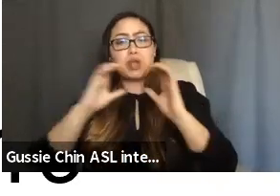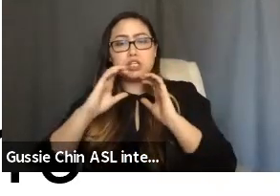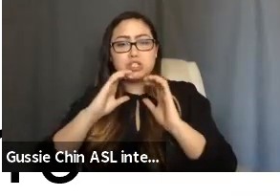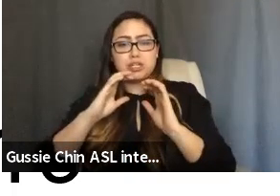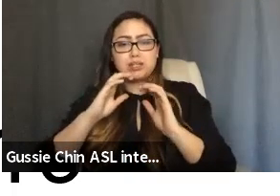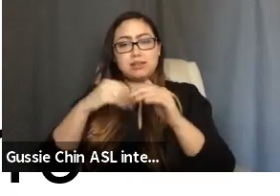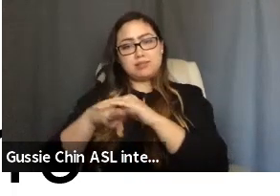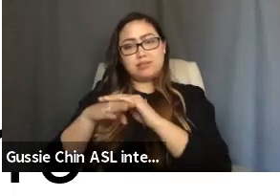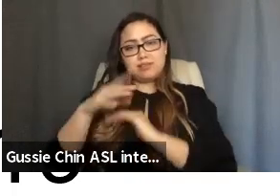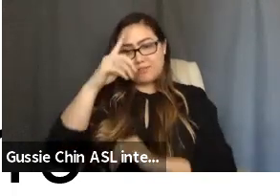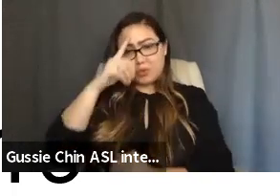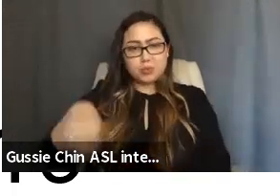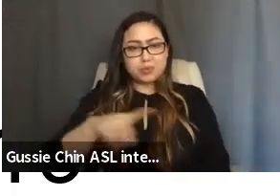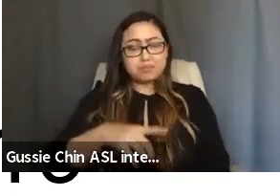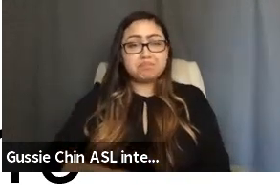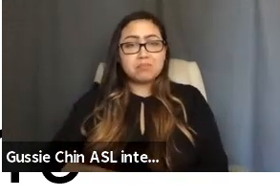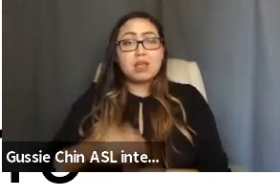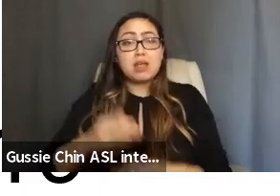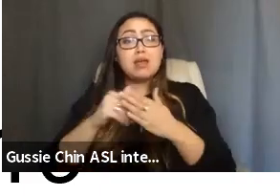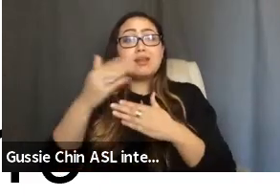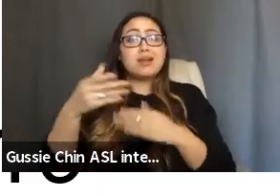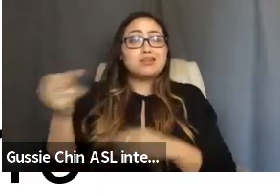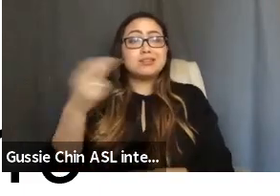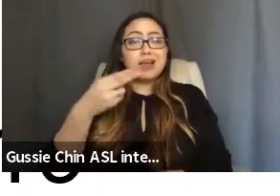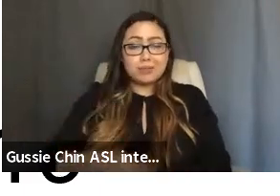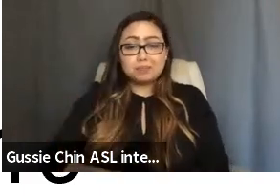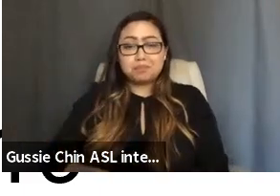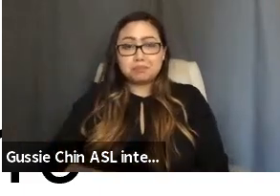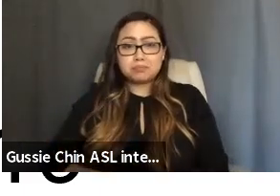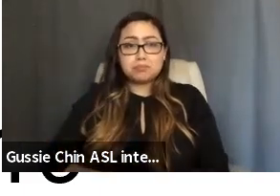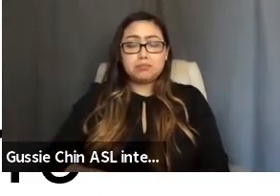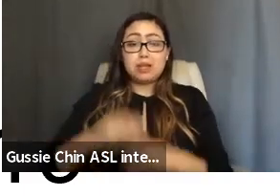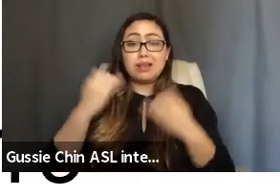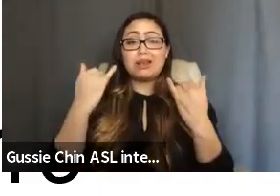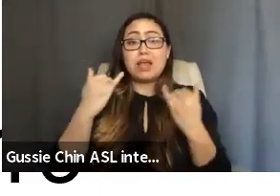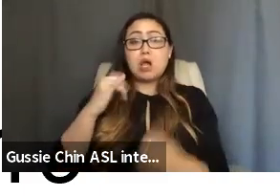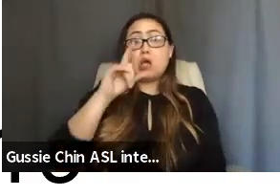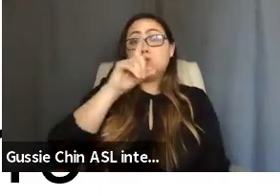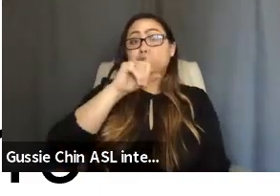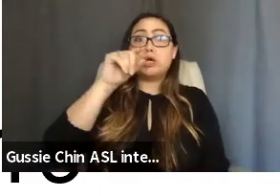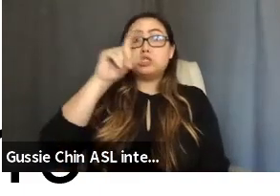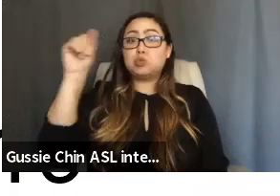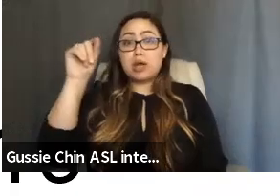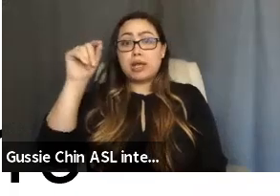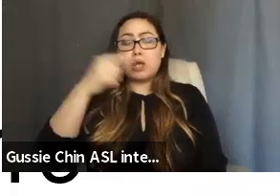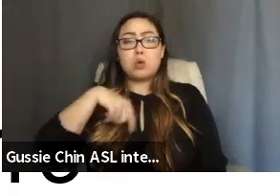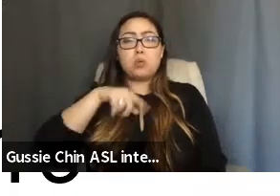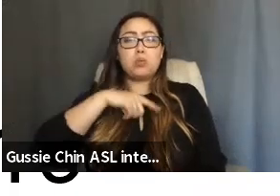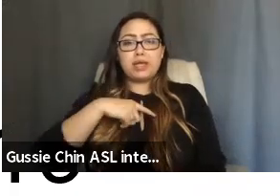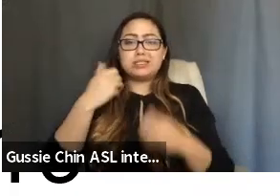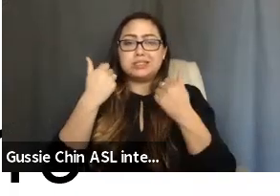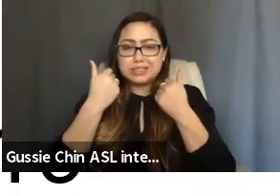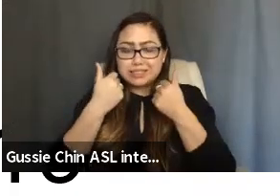So in 2020, we were still trying to build the capacity. And so we